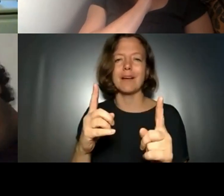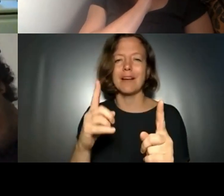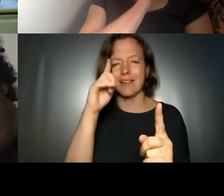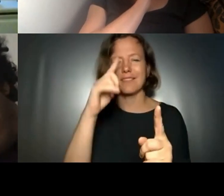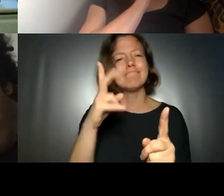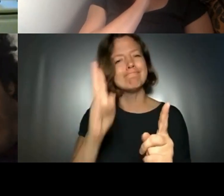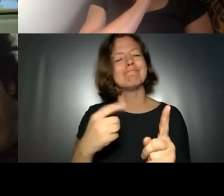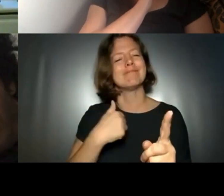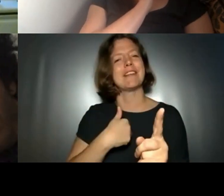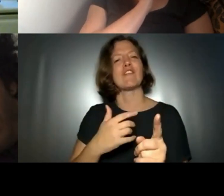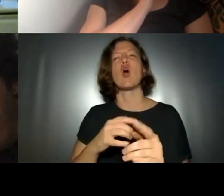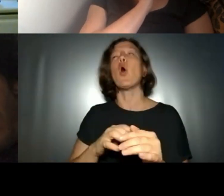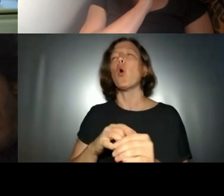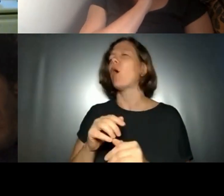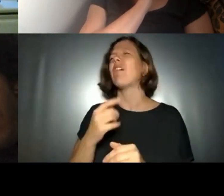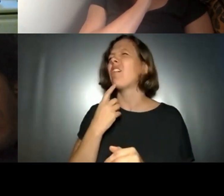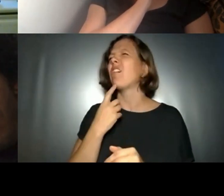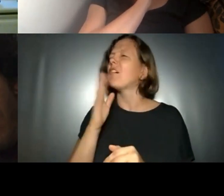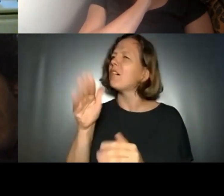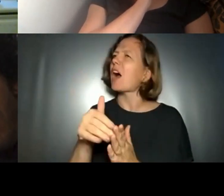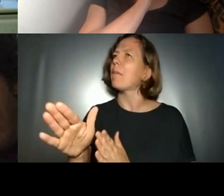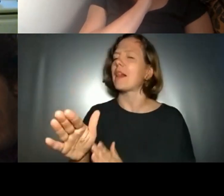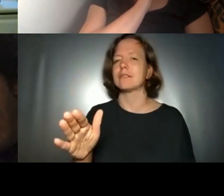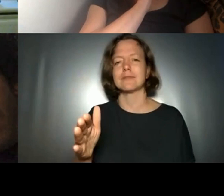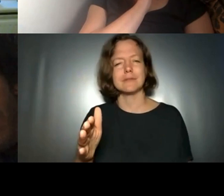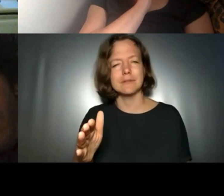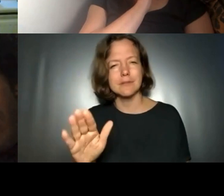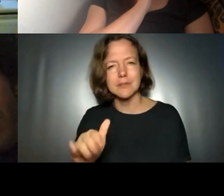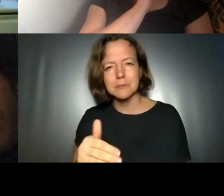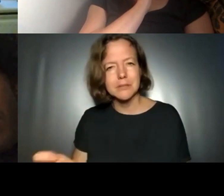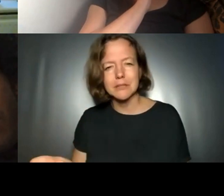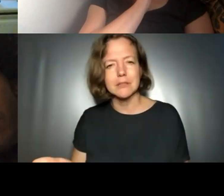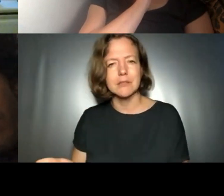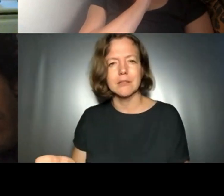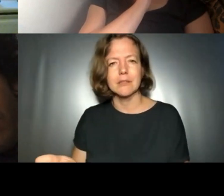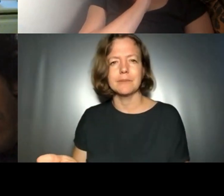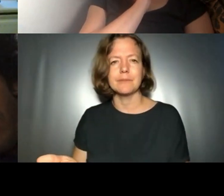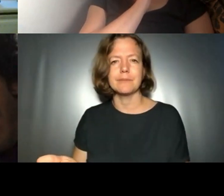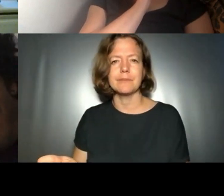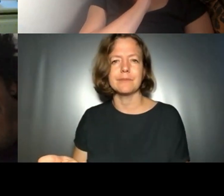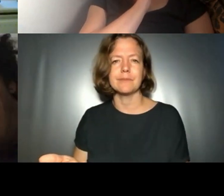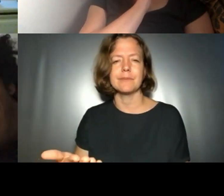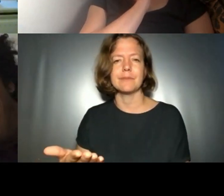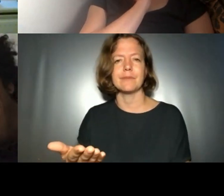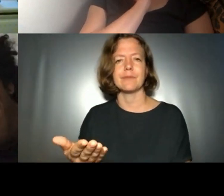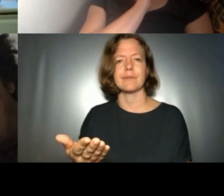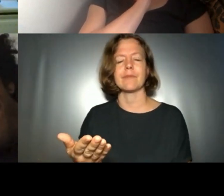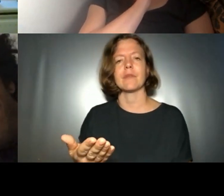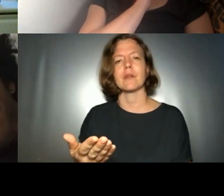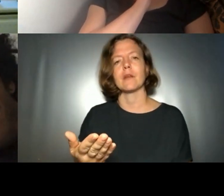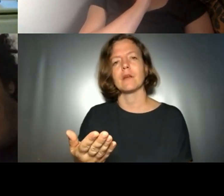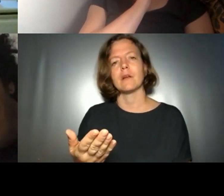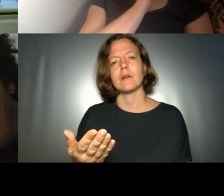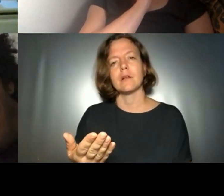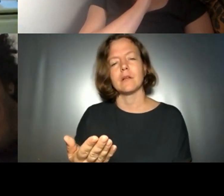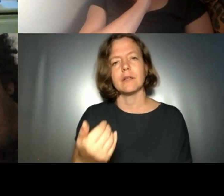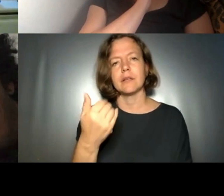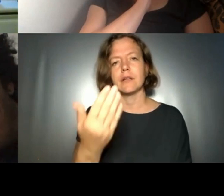I mean, it would be nice if we could choose between a lot of disabled-led, crip-led festivals and theaters